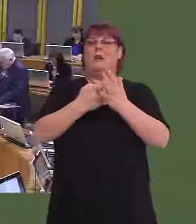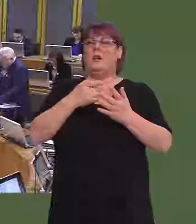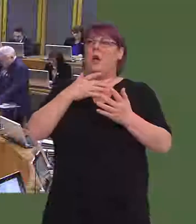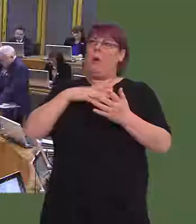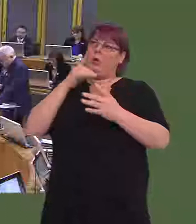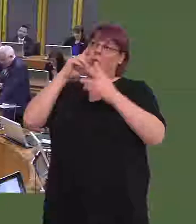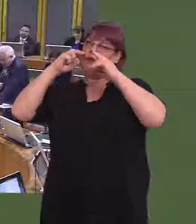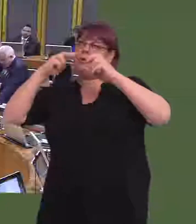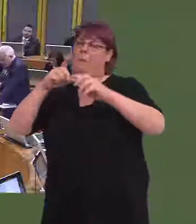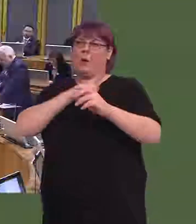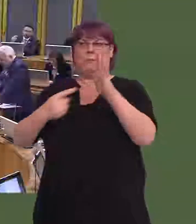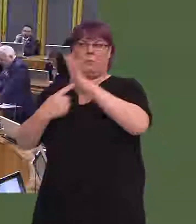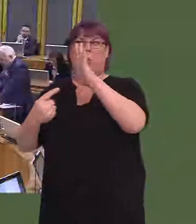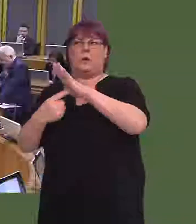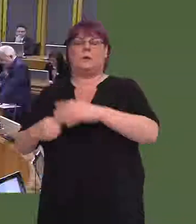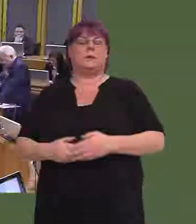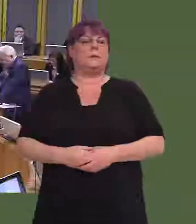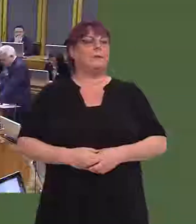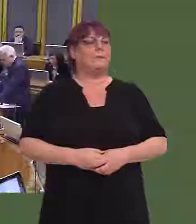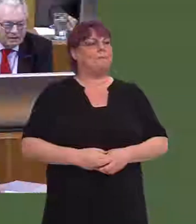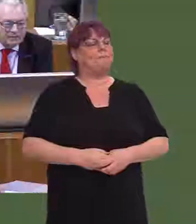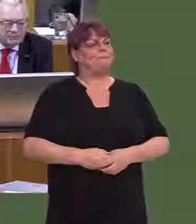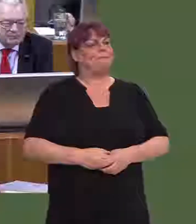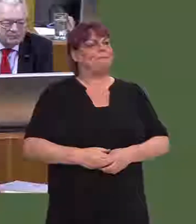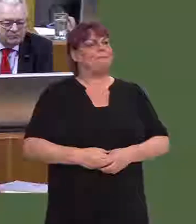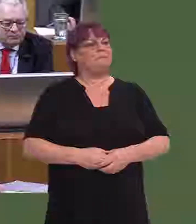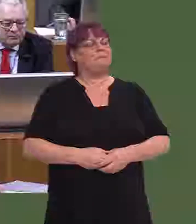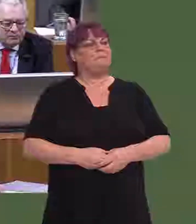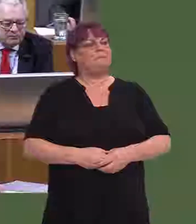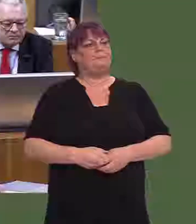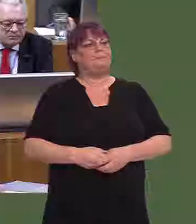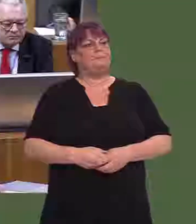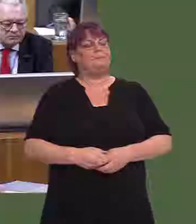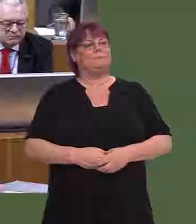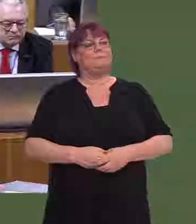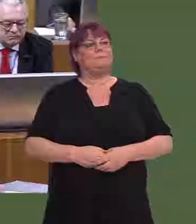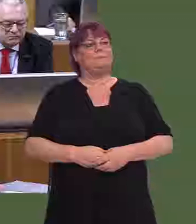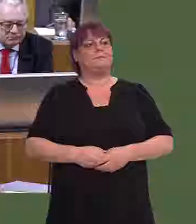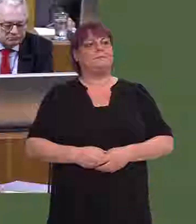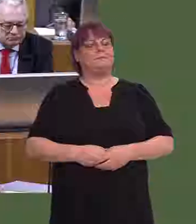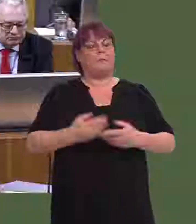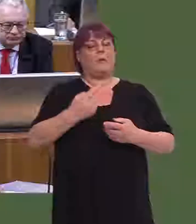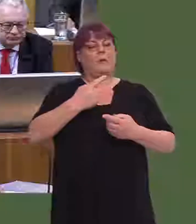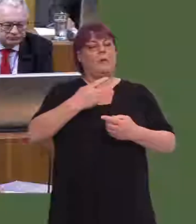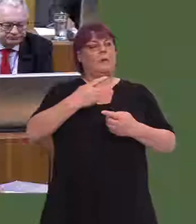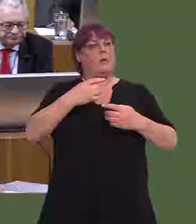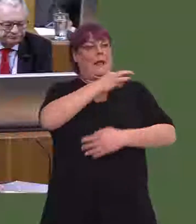Carwyn Jones AM: I have to say that the model itself was drawn up by clinical professionals,